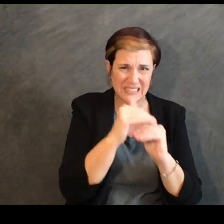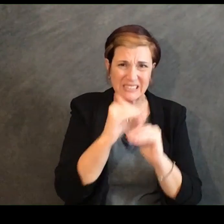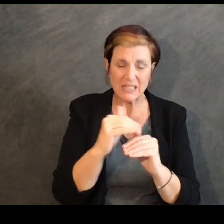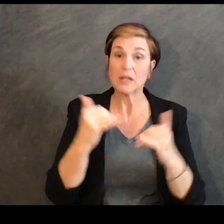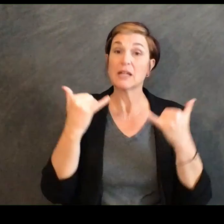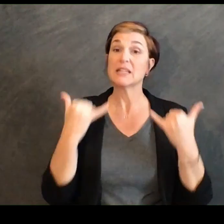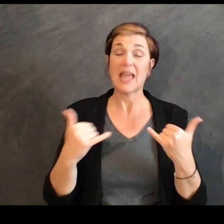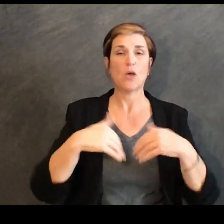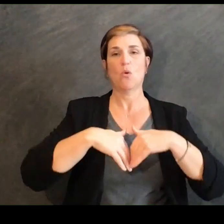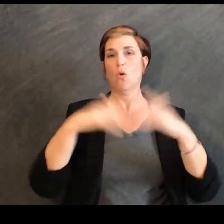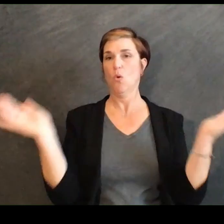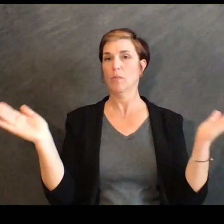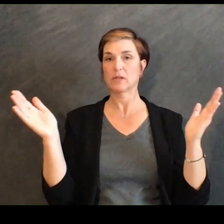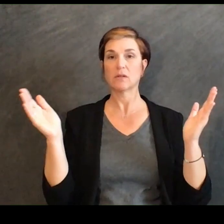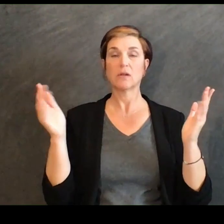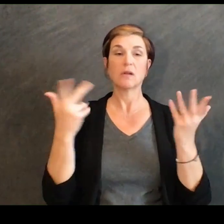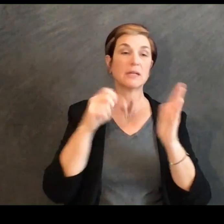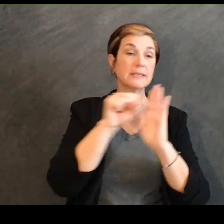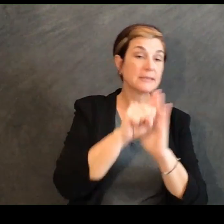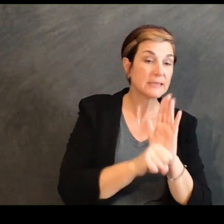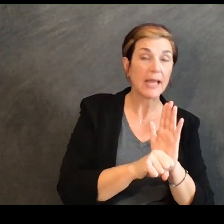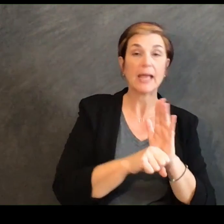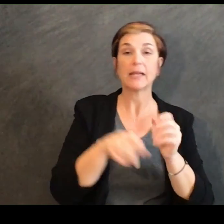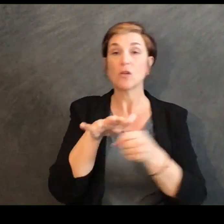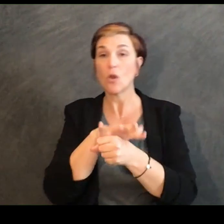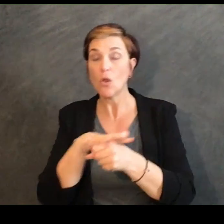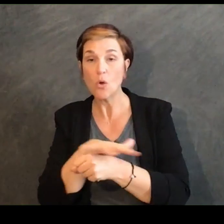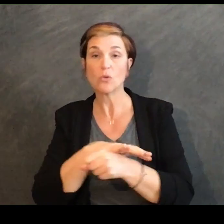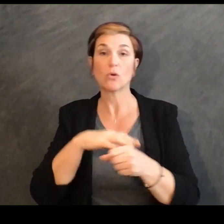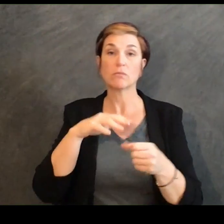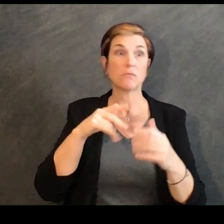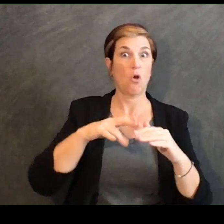physician all the way up through the federal government will have as many